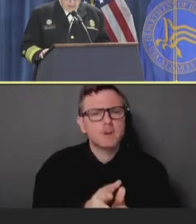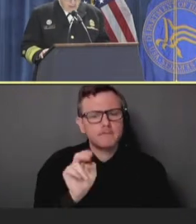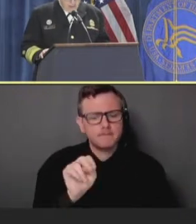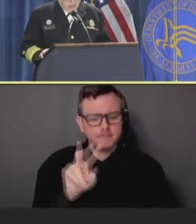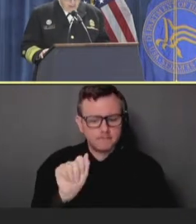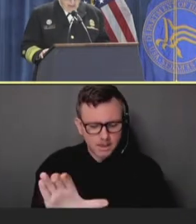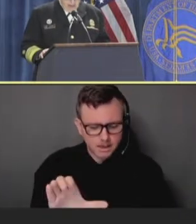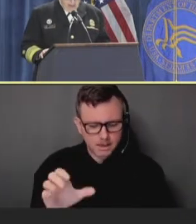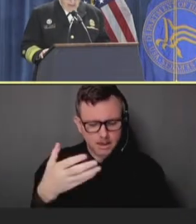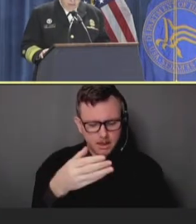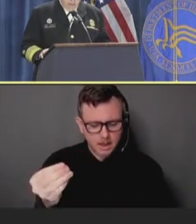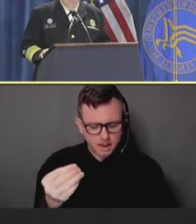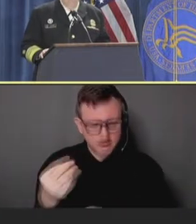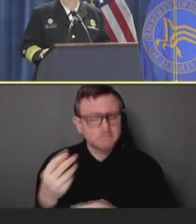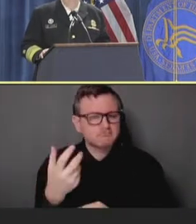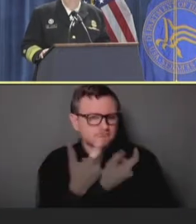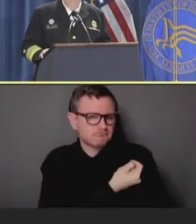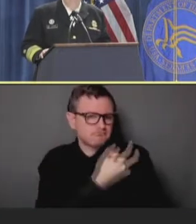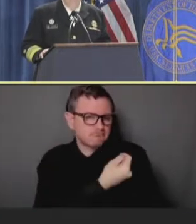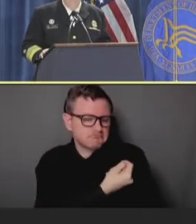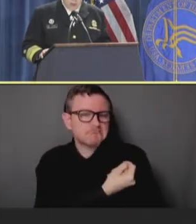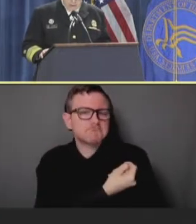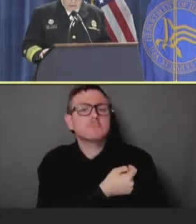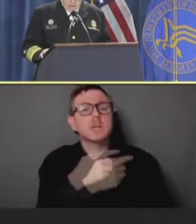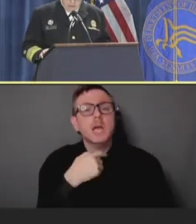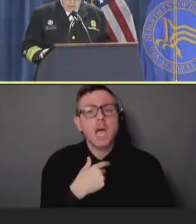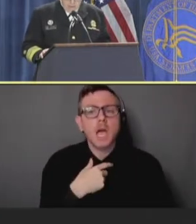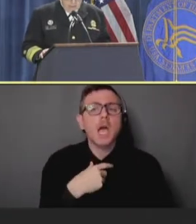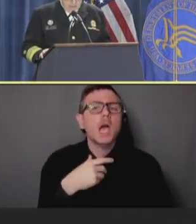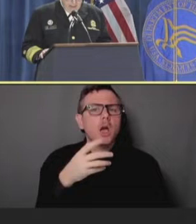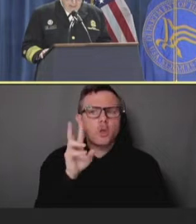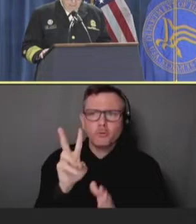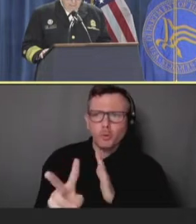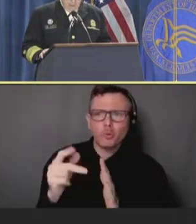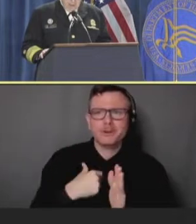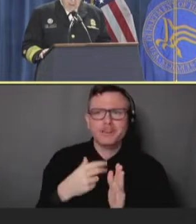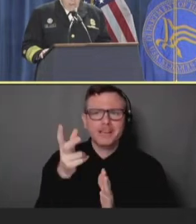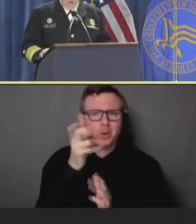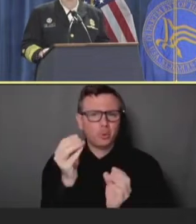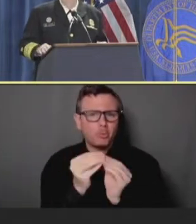I look forward to hearing more from our team about your meeting today and want you to know